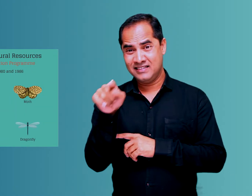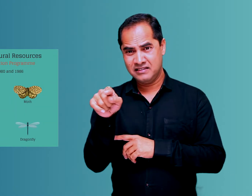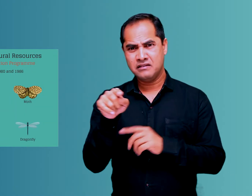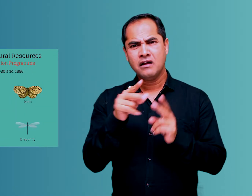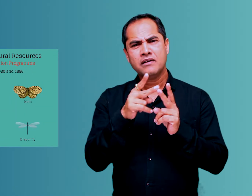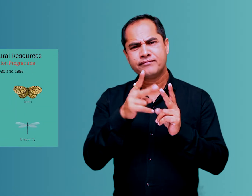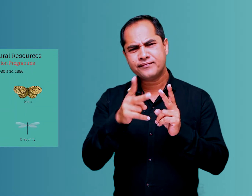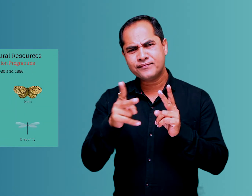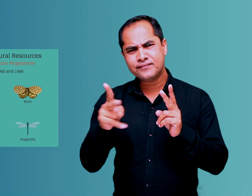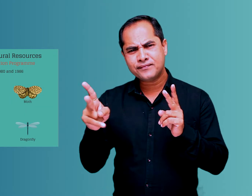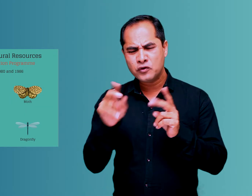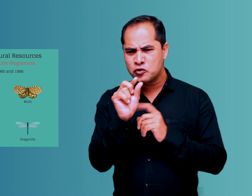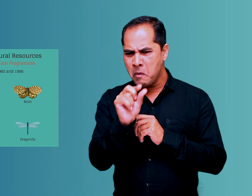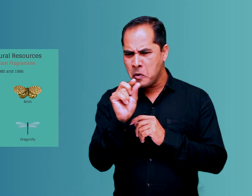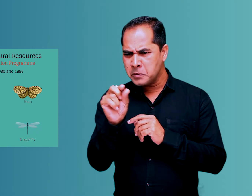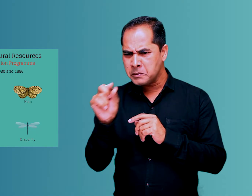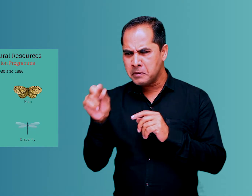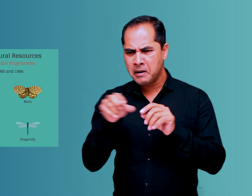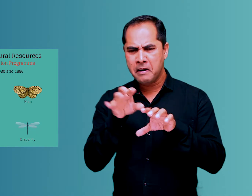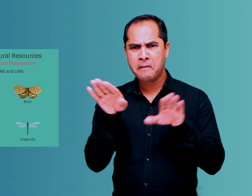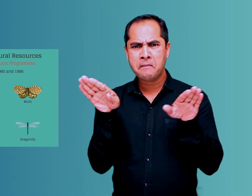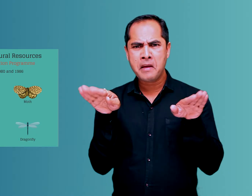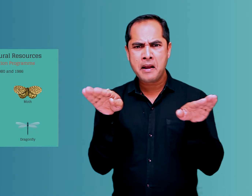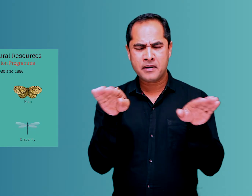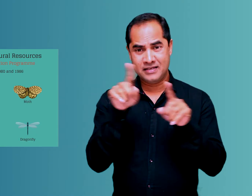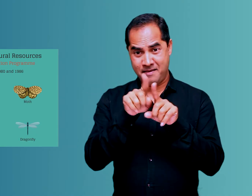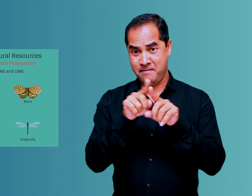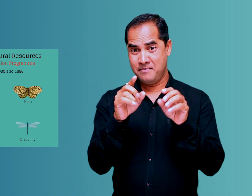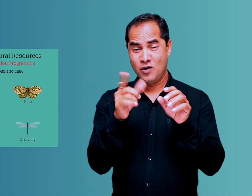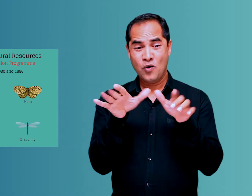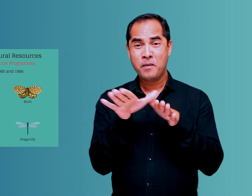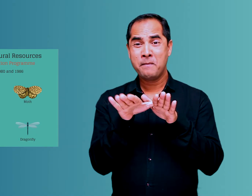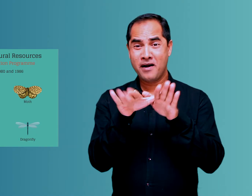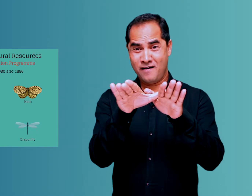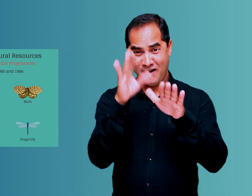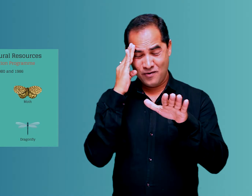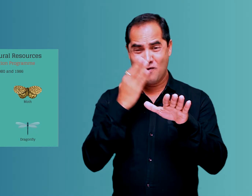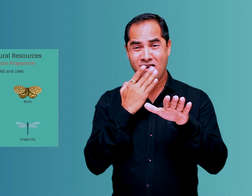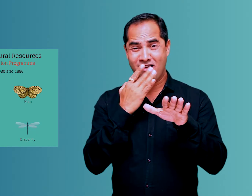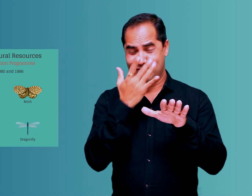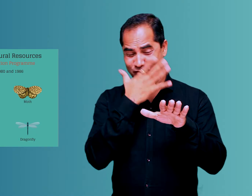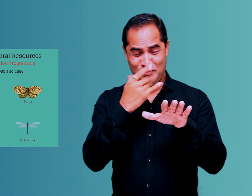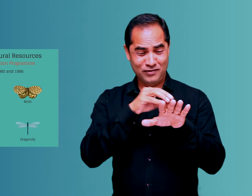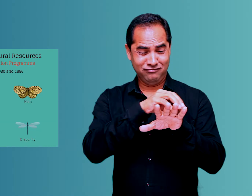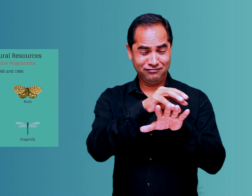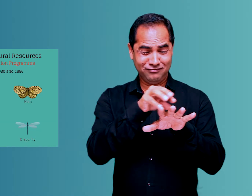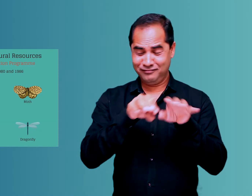several hundred butterflies, moths of various colors and in beautiful wings